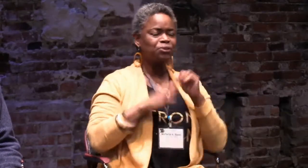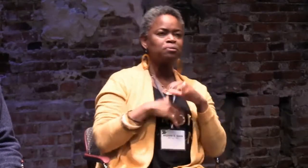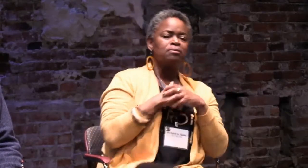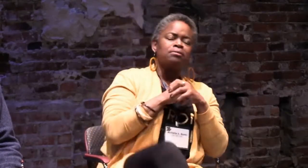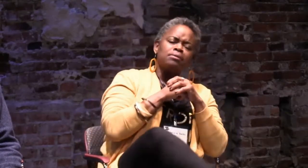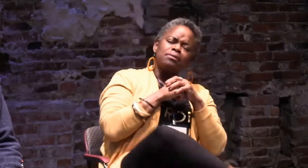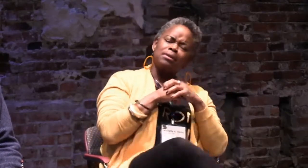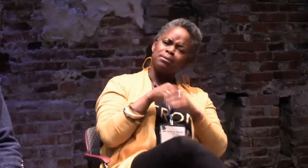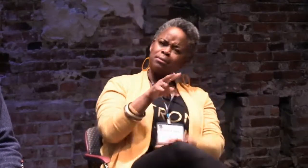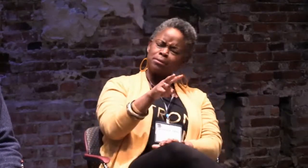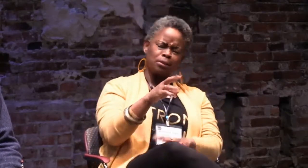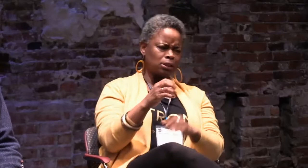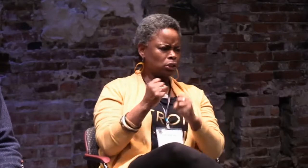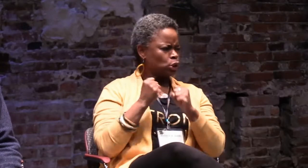African-American actress.